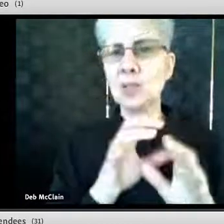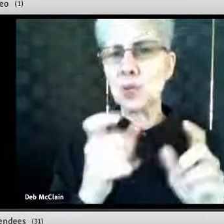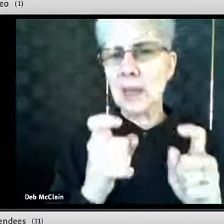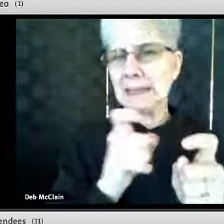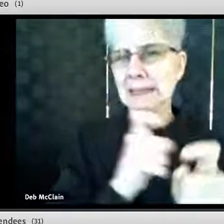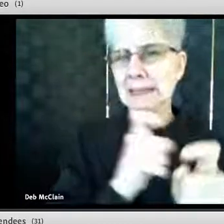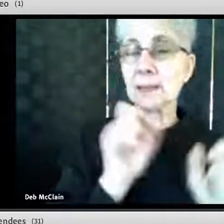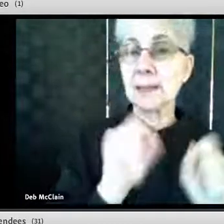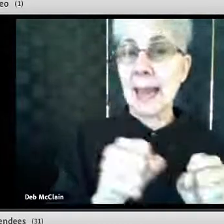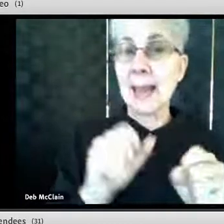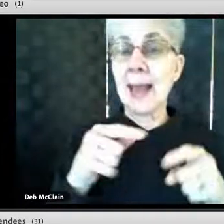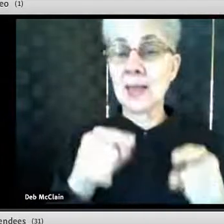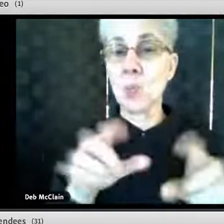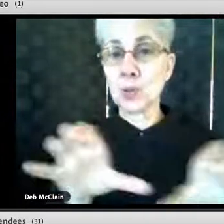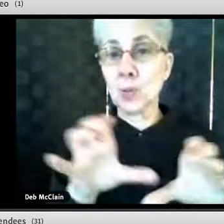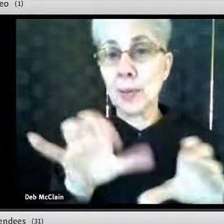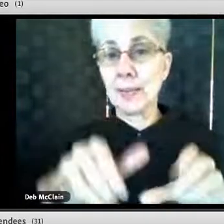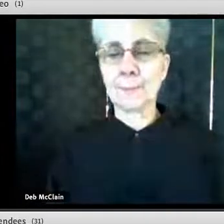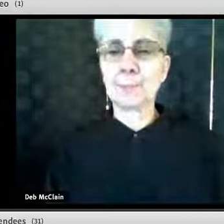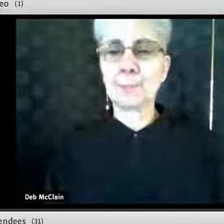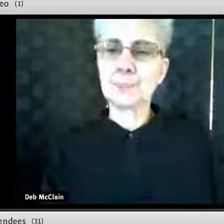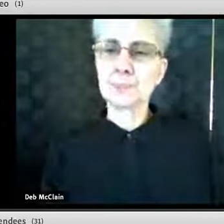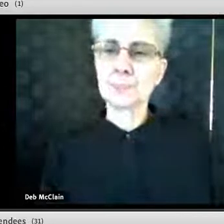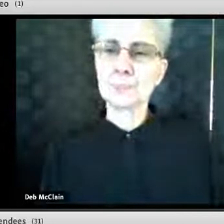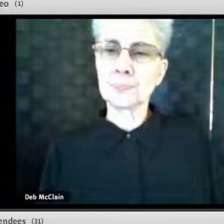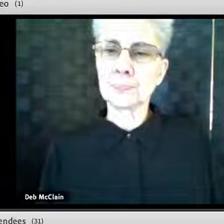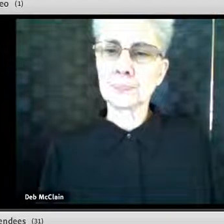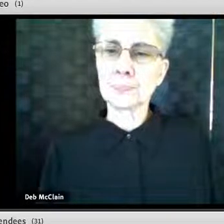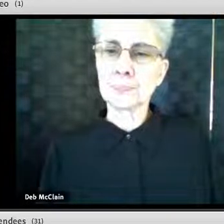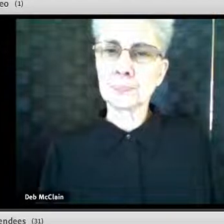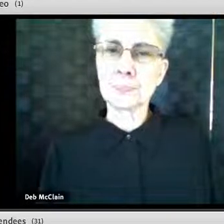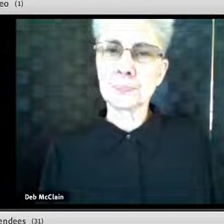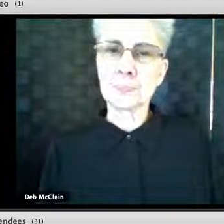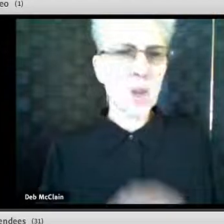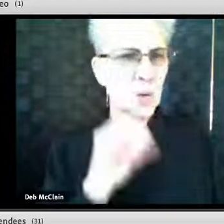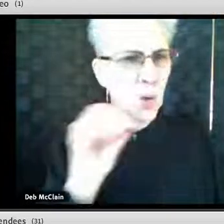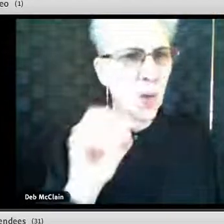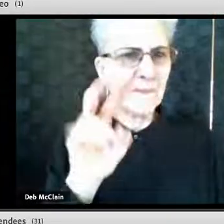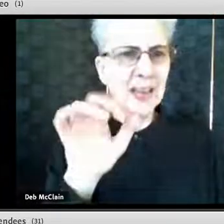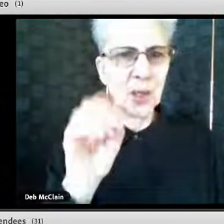so we can start to do that kind of stuff as we're doing that. You know the videos work,